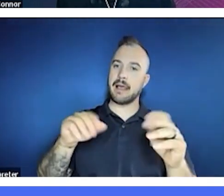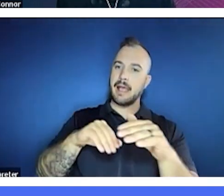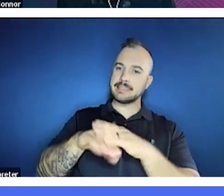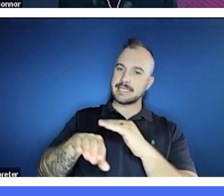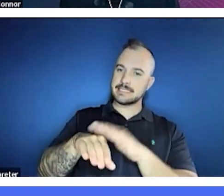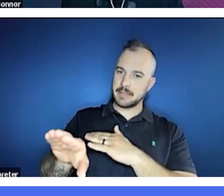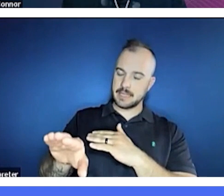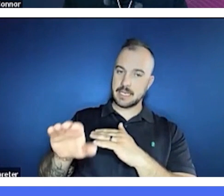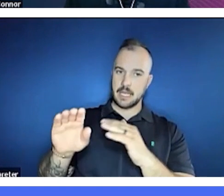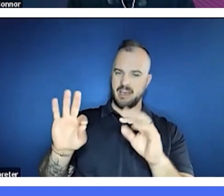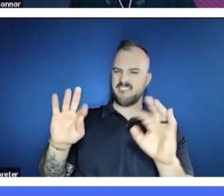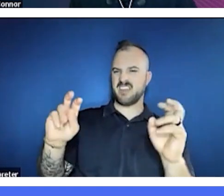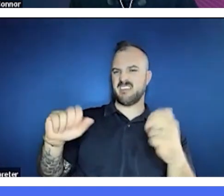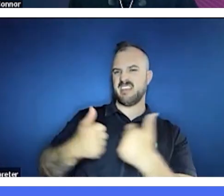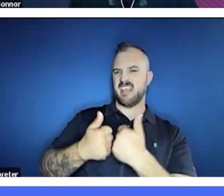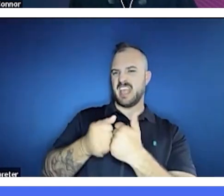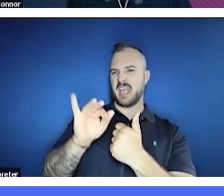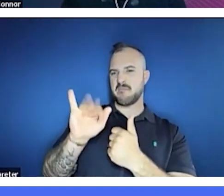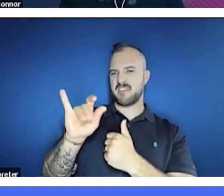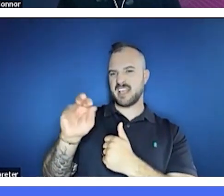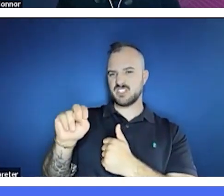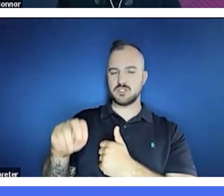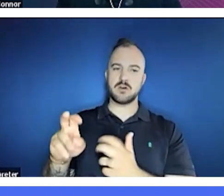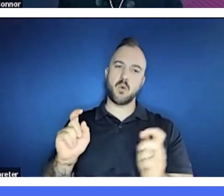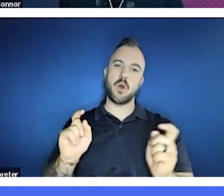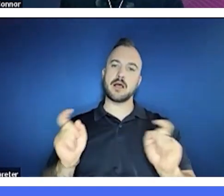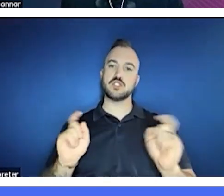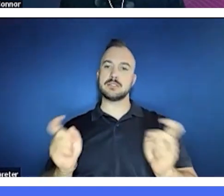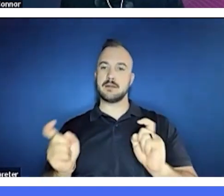as you may sometimes hear about, or I like to refer to it as adjustable gamification,